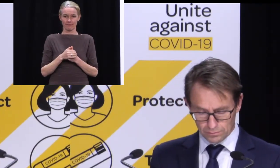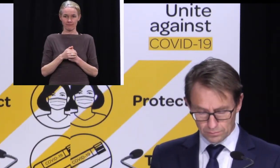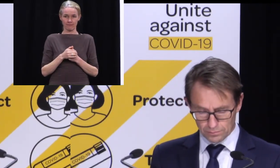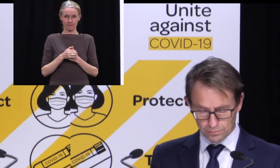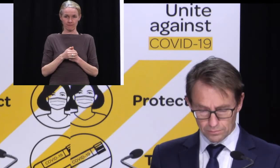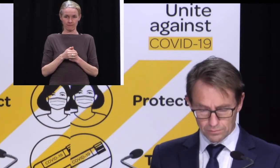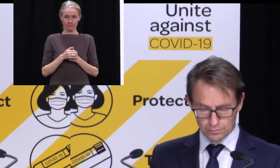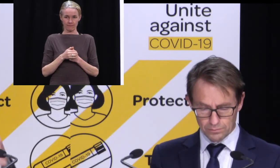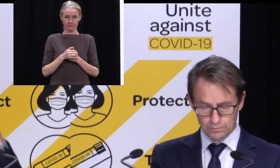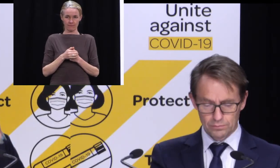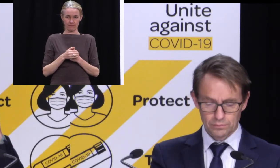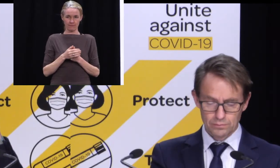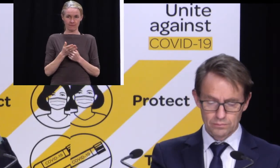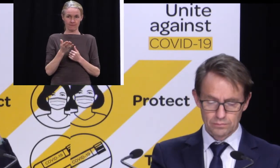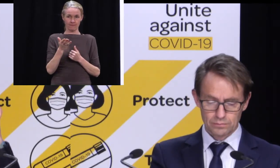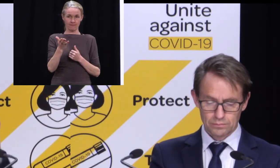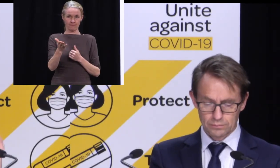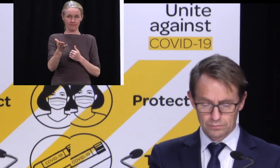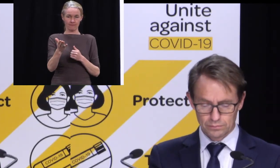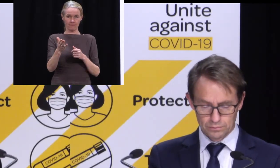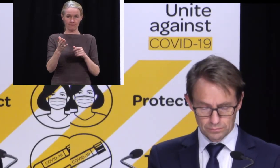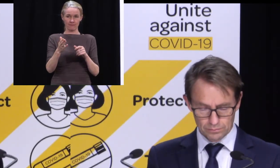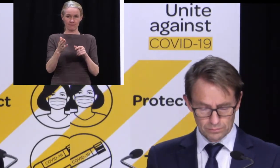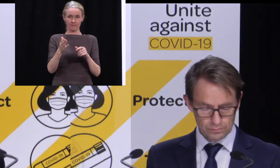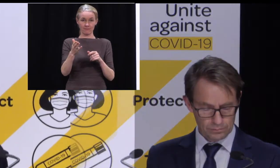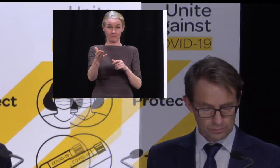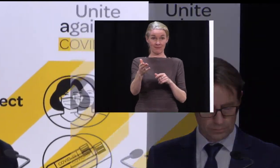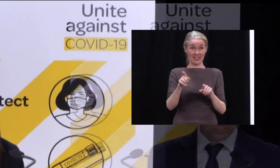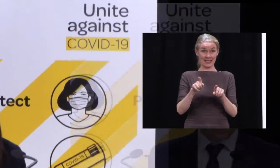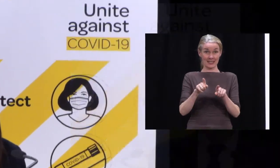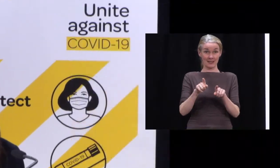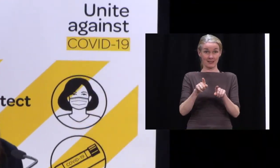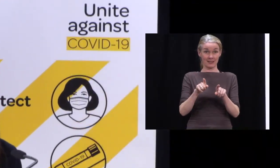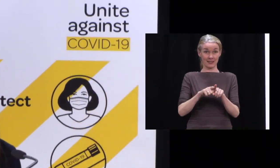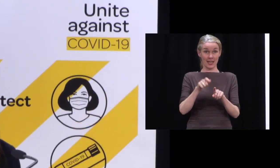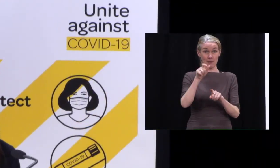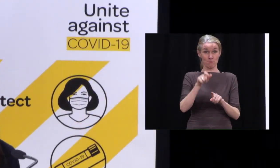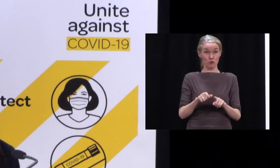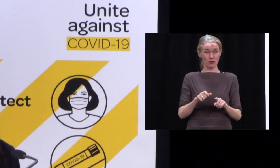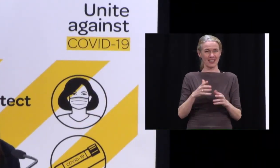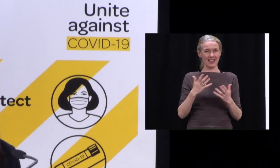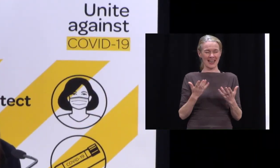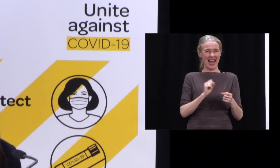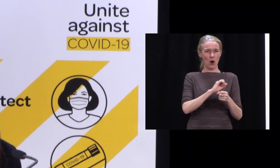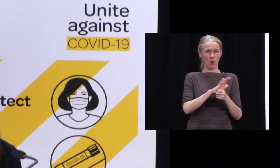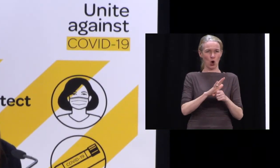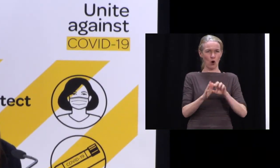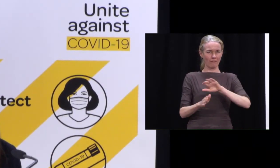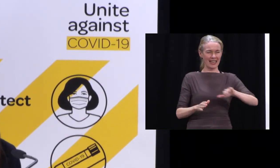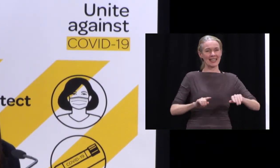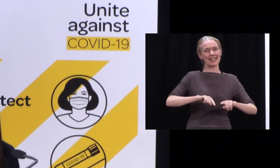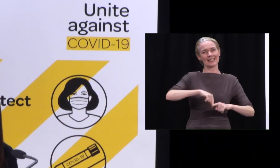next couple of weeks. >> Just on Afghanistan as well, you